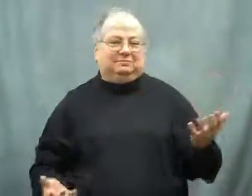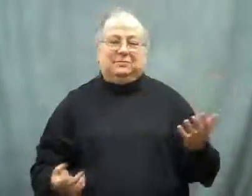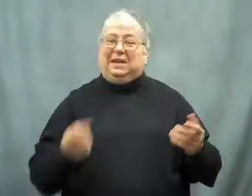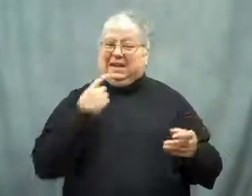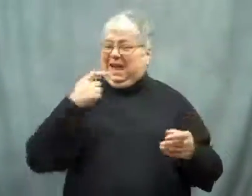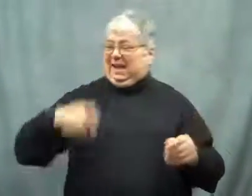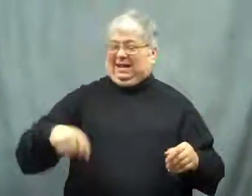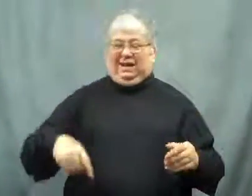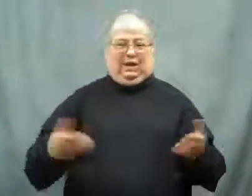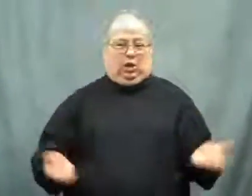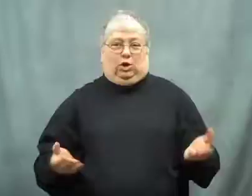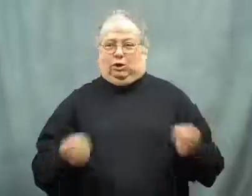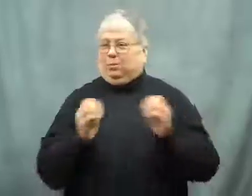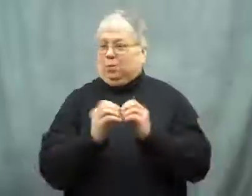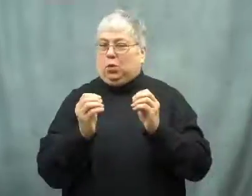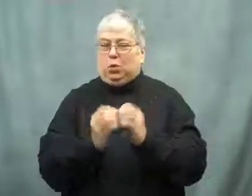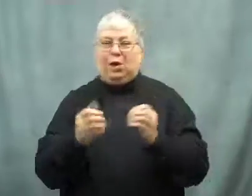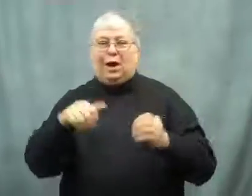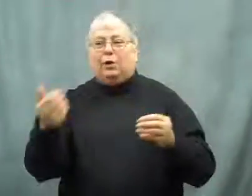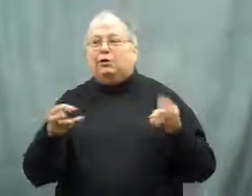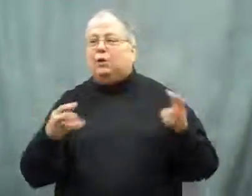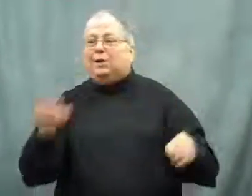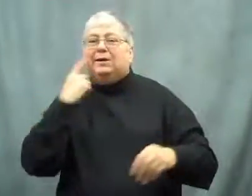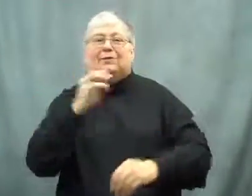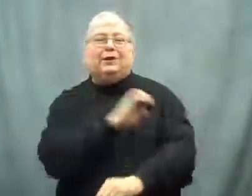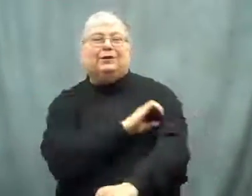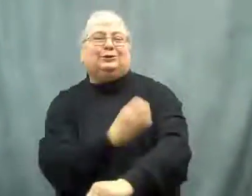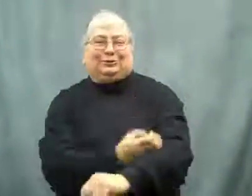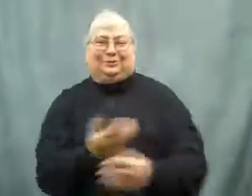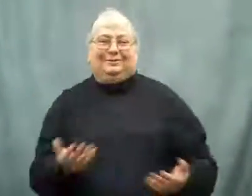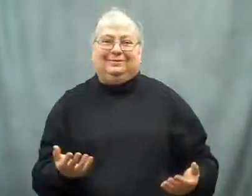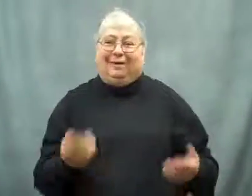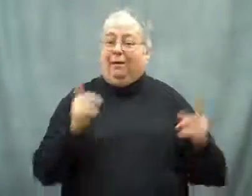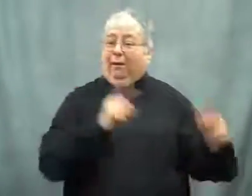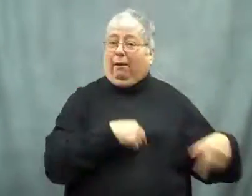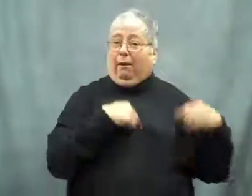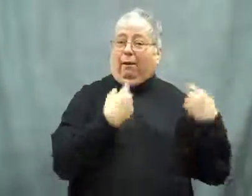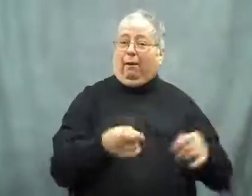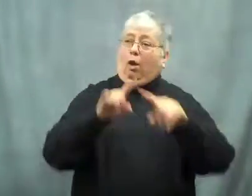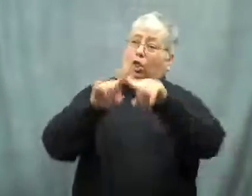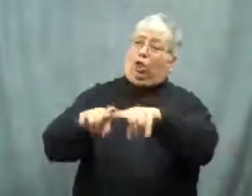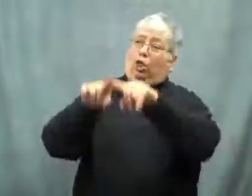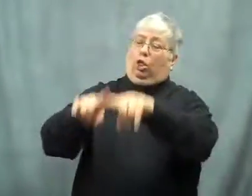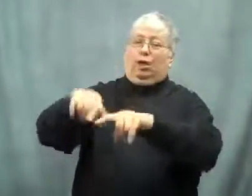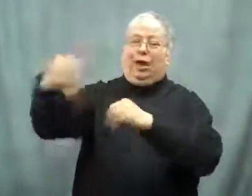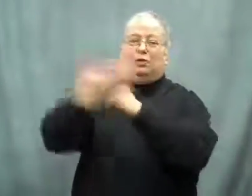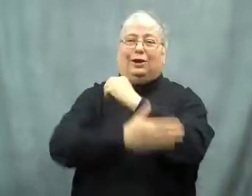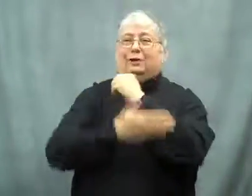He said the U.S. needs more alternative sources of energy.